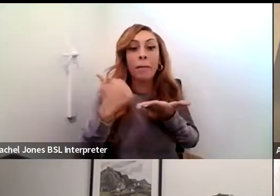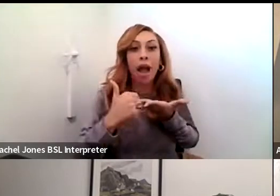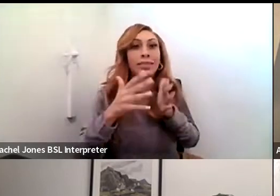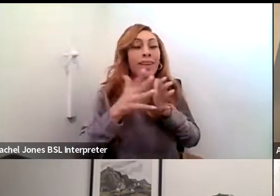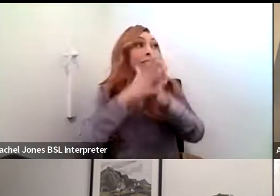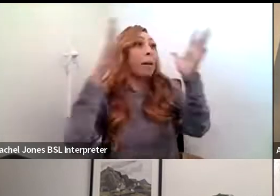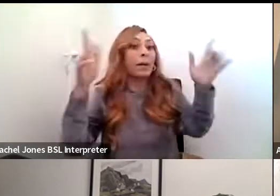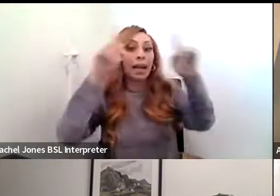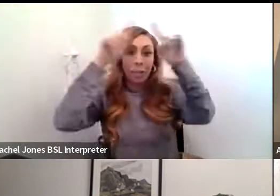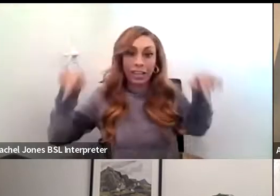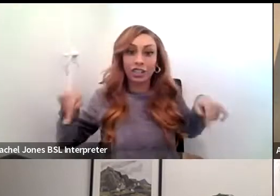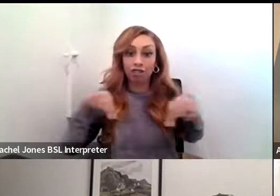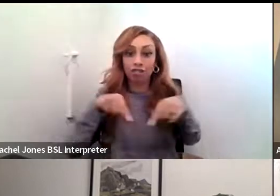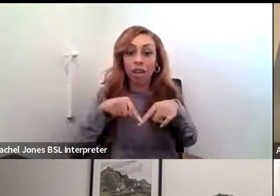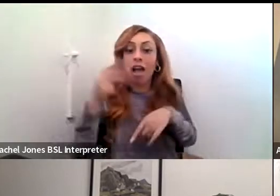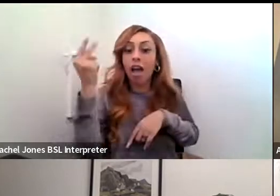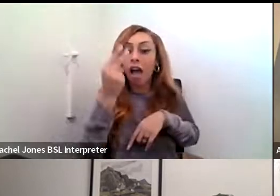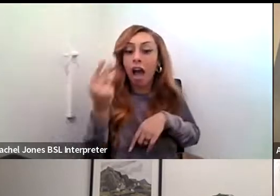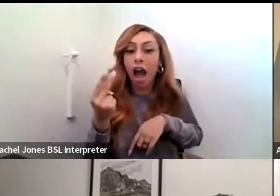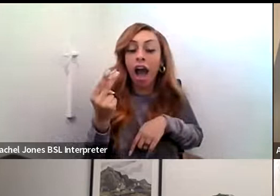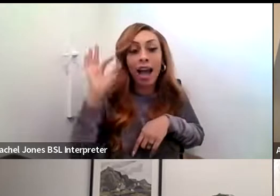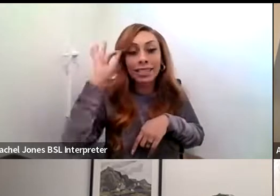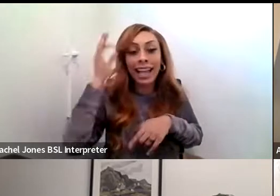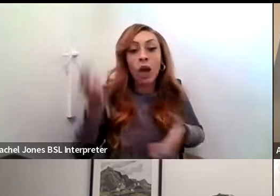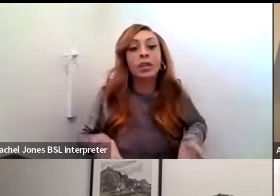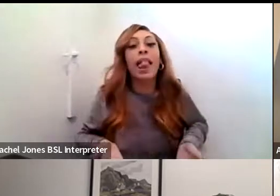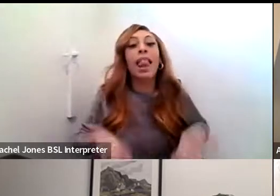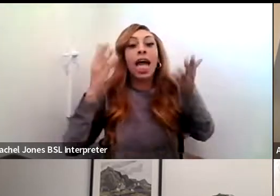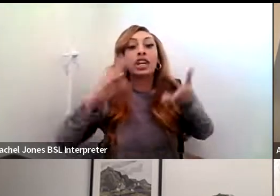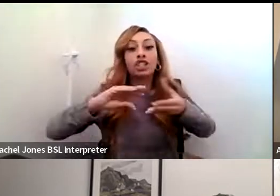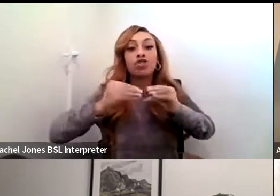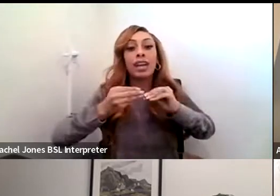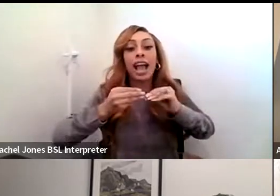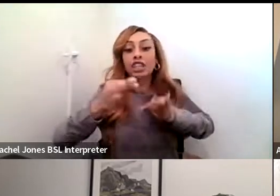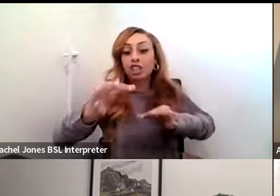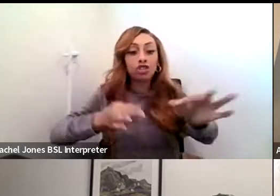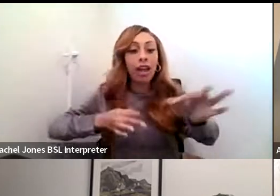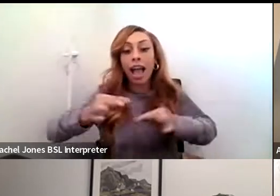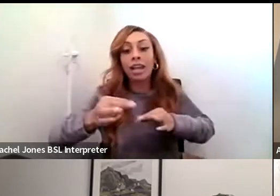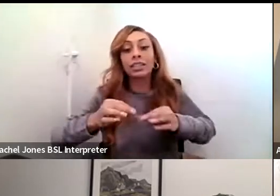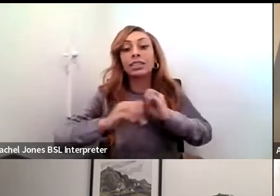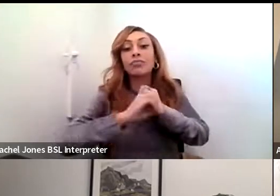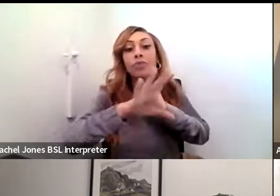of the Arts Council's Let's Create strategy, about moving from broadcast to participation, like Ash said.